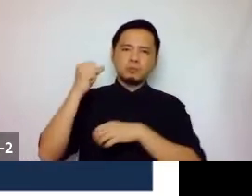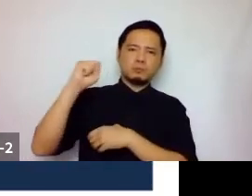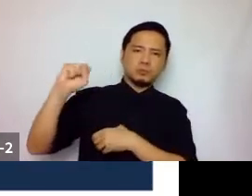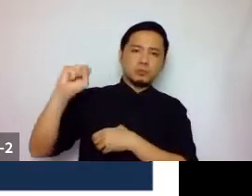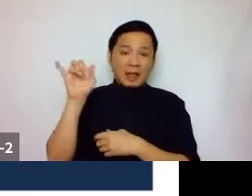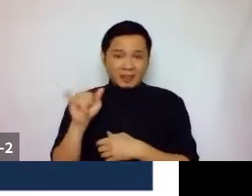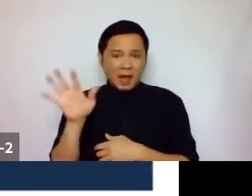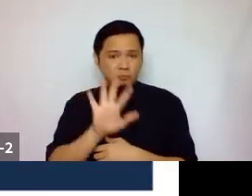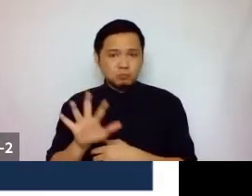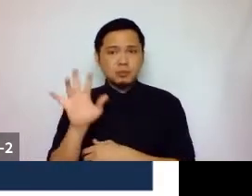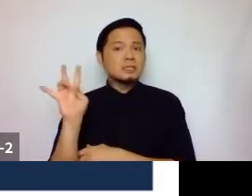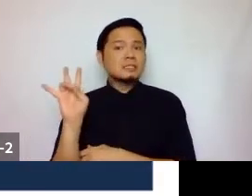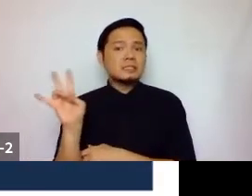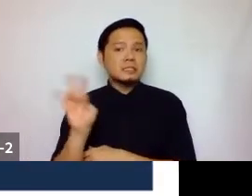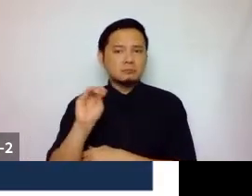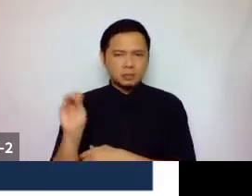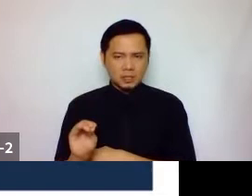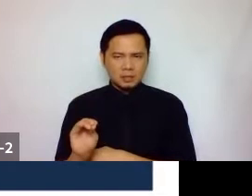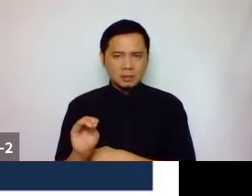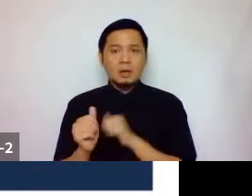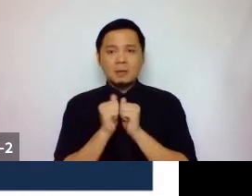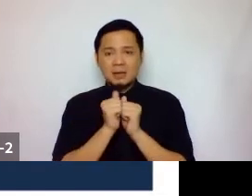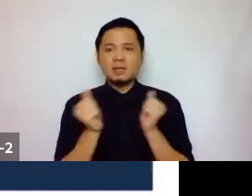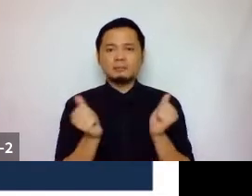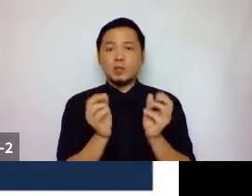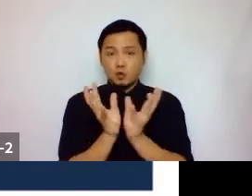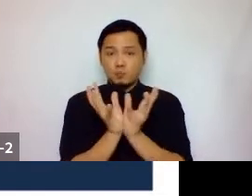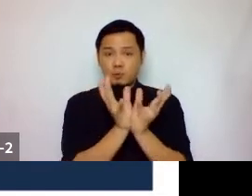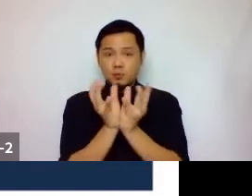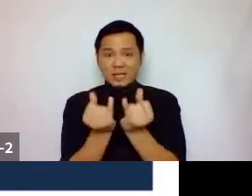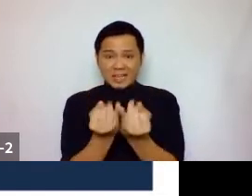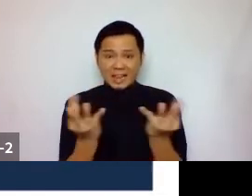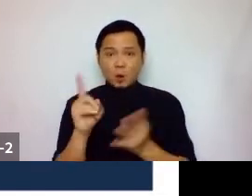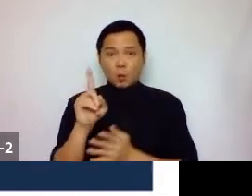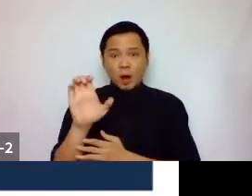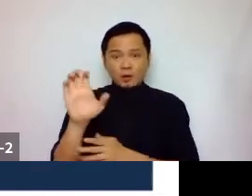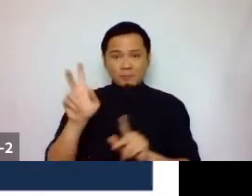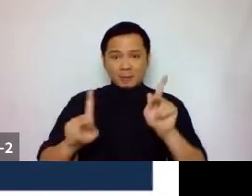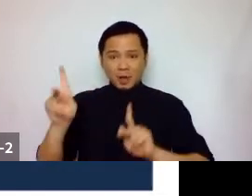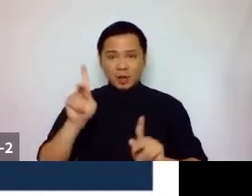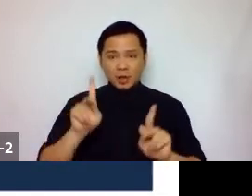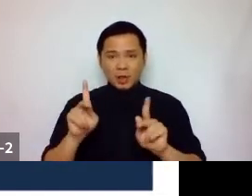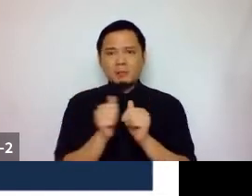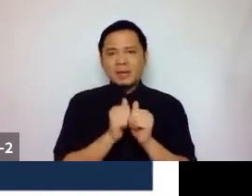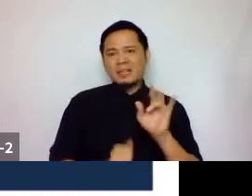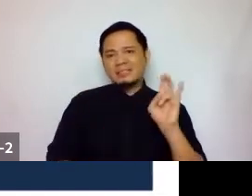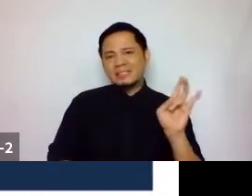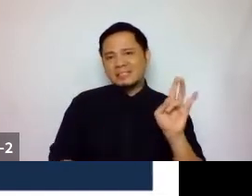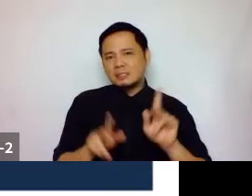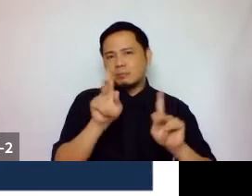So in a community of 100 people, at least 70 should be vaccinated.